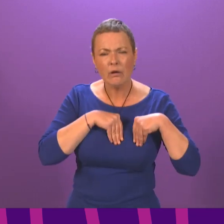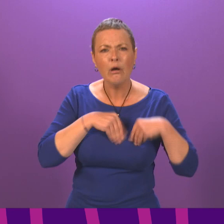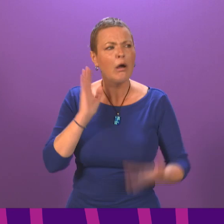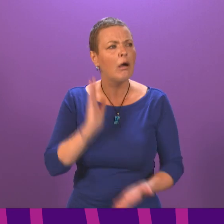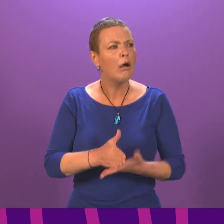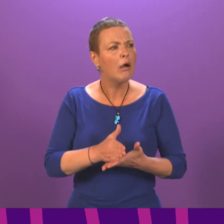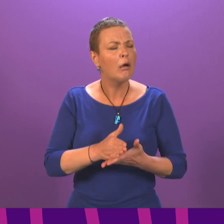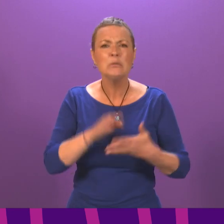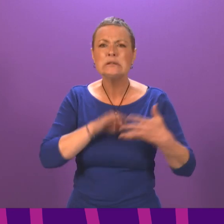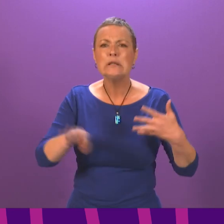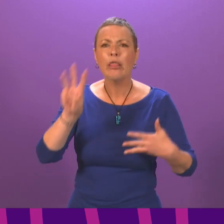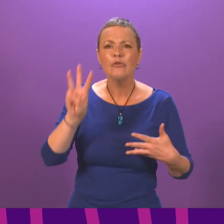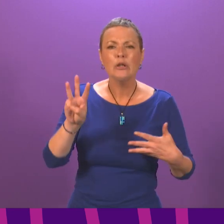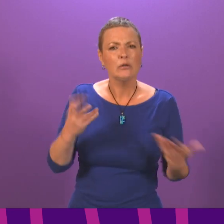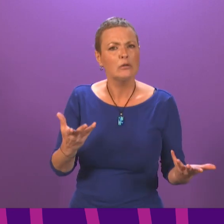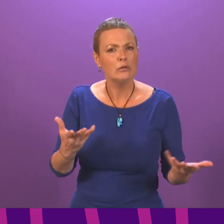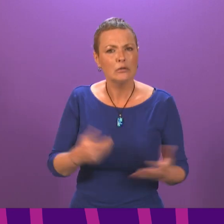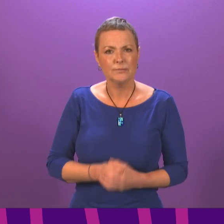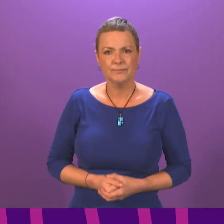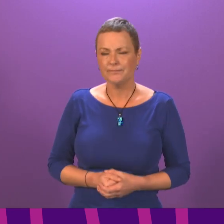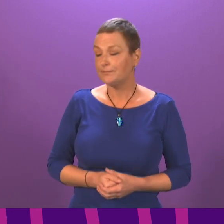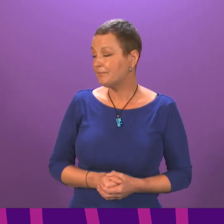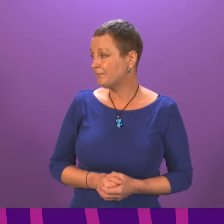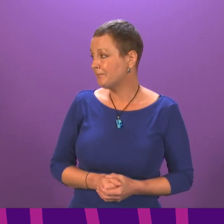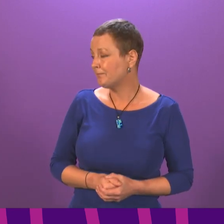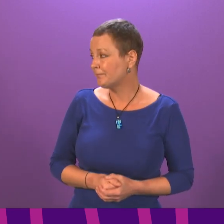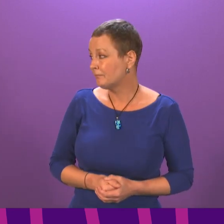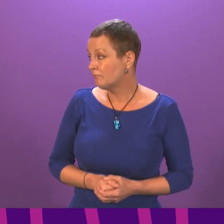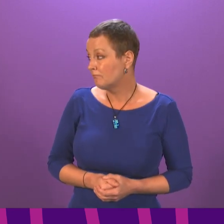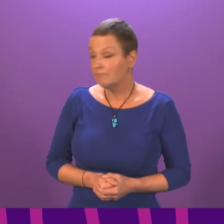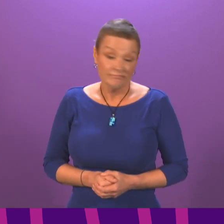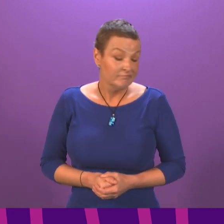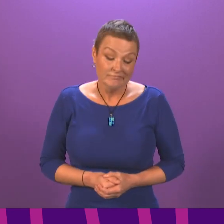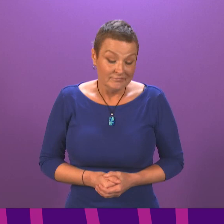currently in tier 3. The First Minister (Nicola Sturgeon): Those are perfectly legitimate questions.